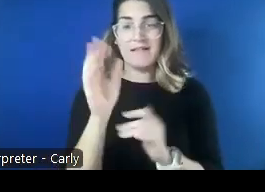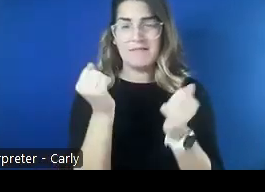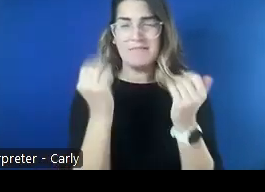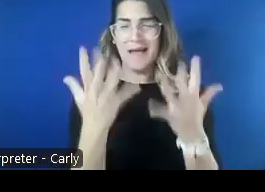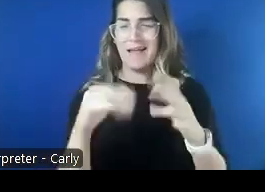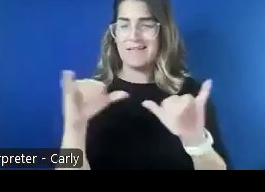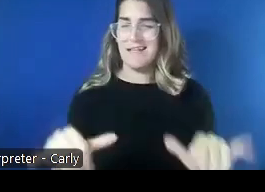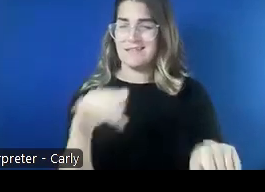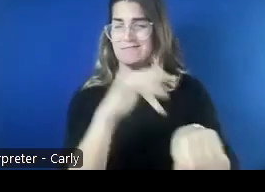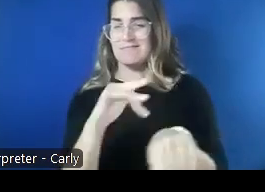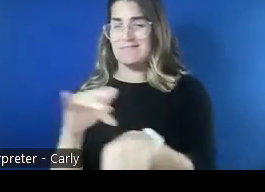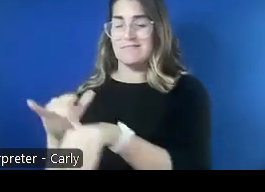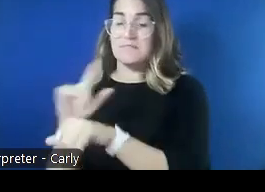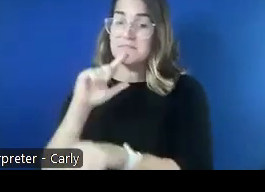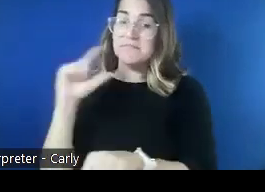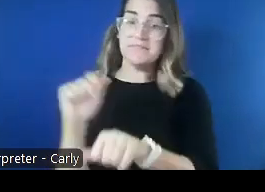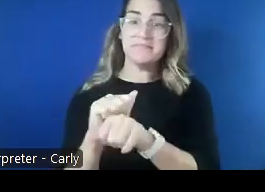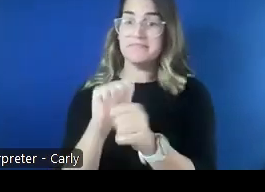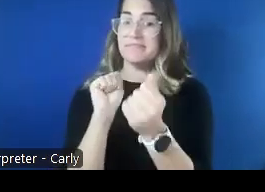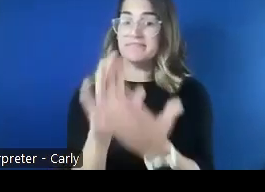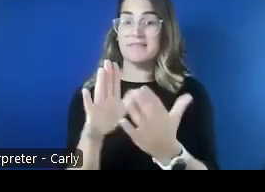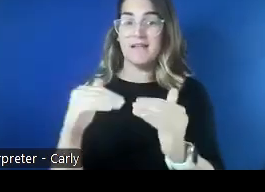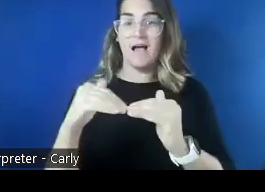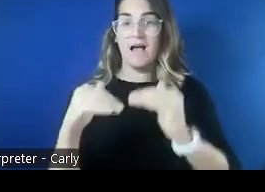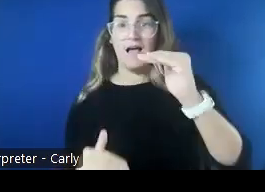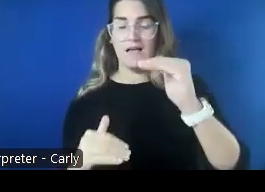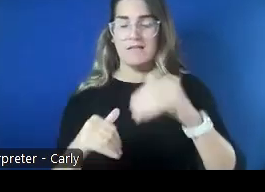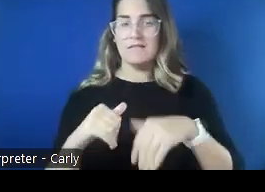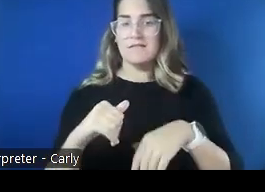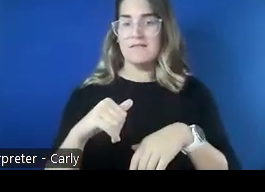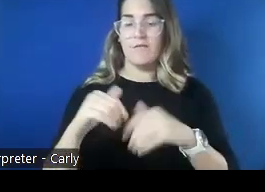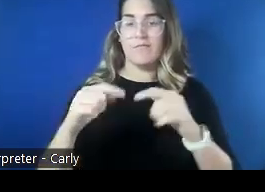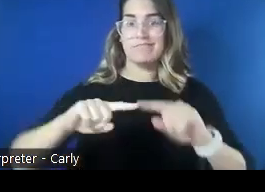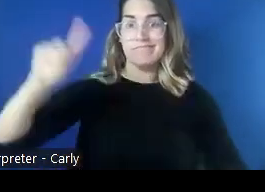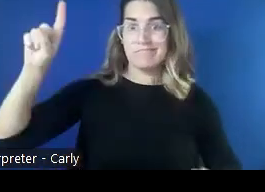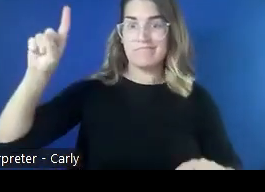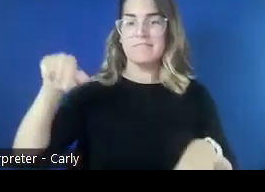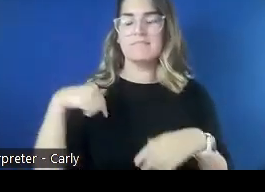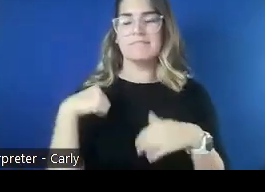address inequity and disparity it's really essential to invest time in resources um